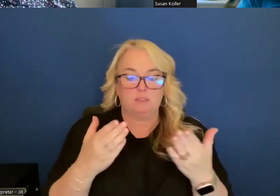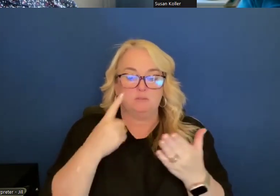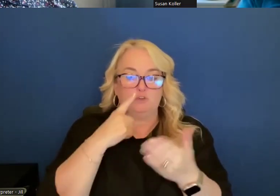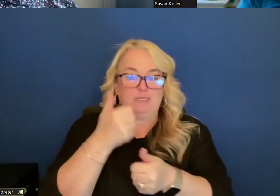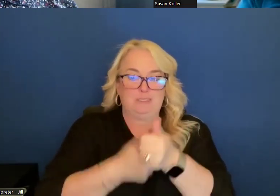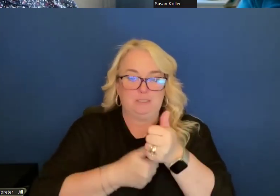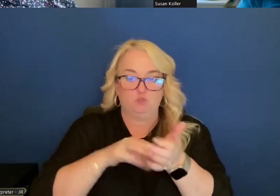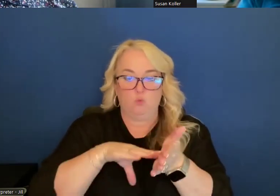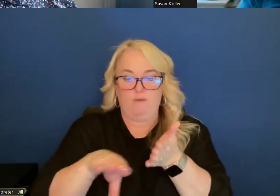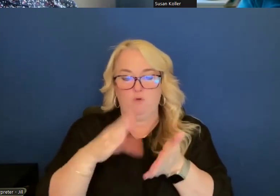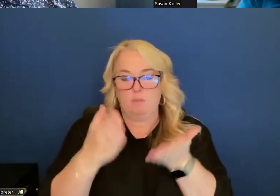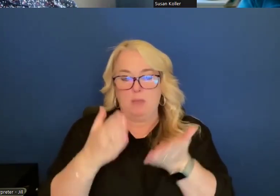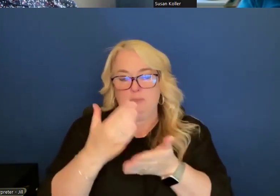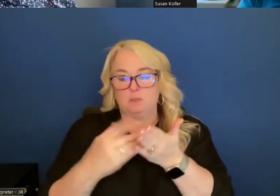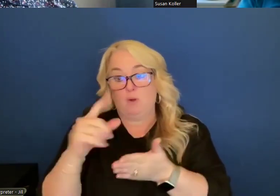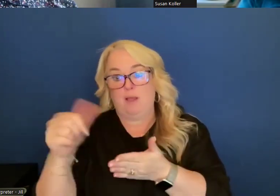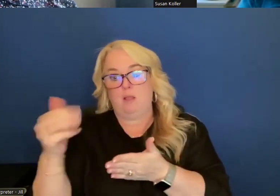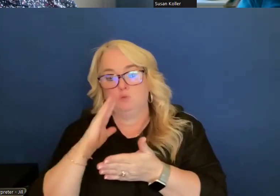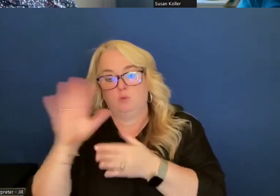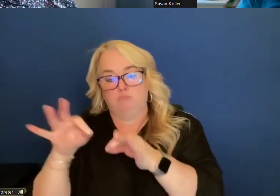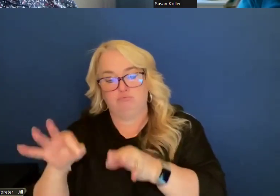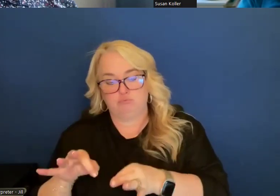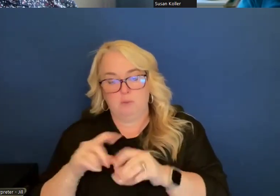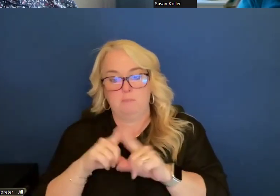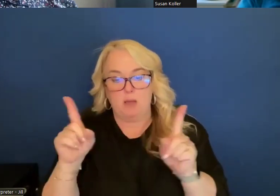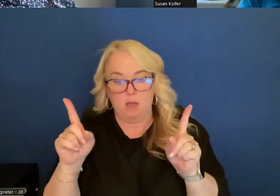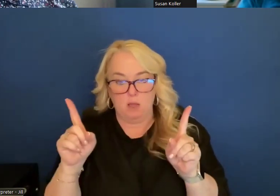will go into this in further detail in another part of the